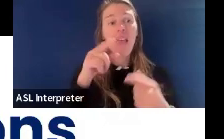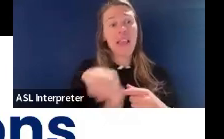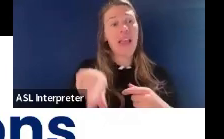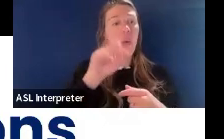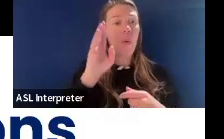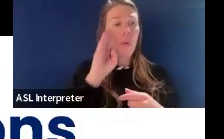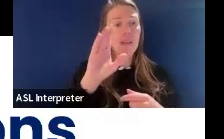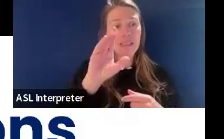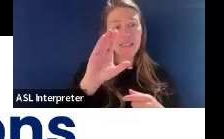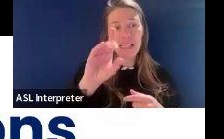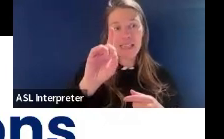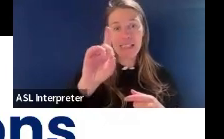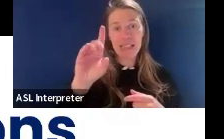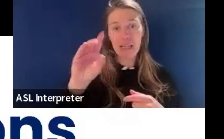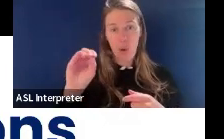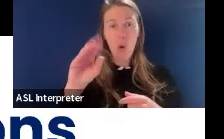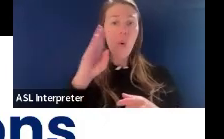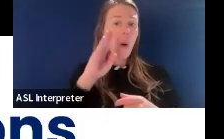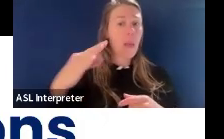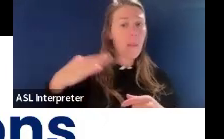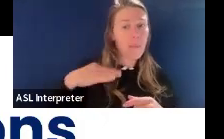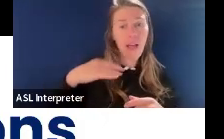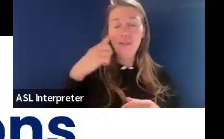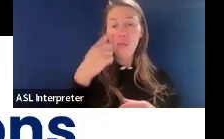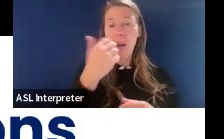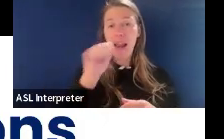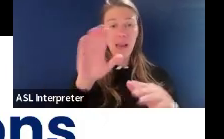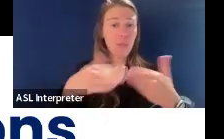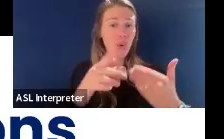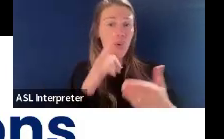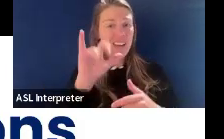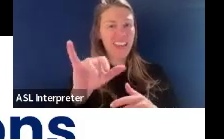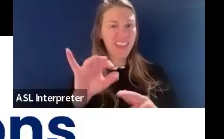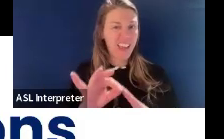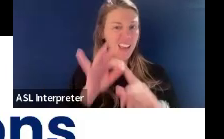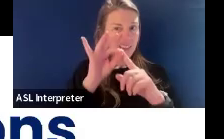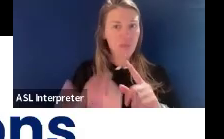behalf of any affiliated providers who may need an exception and that exceptions